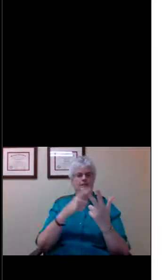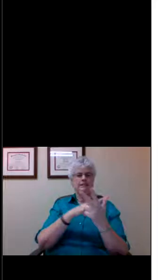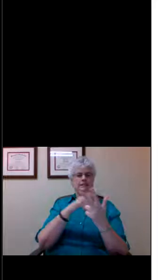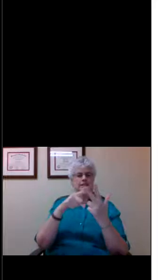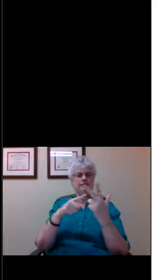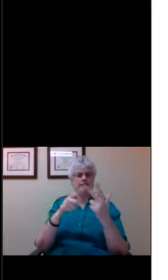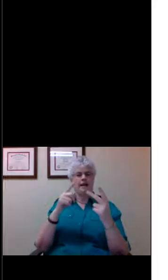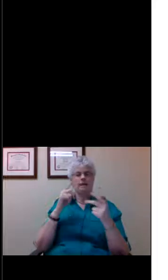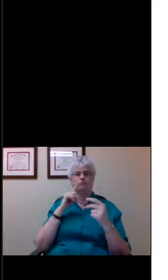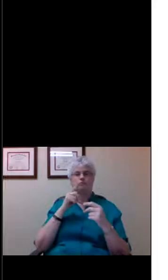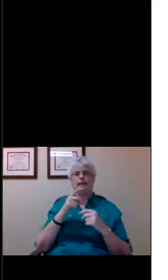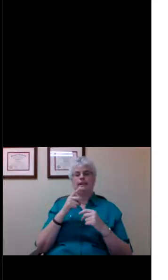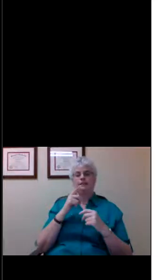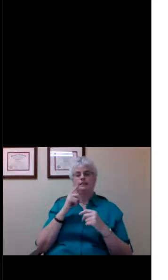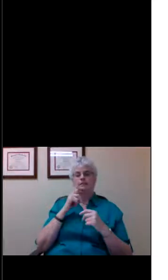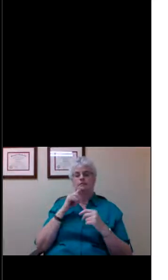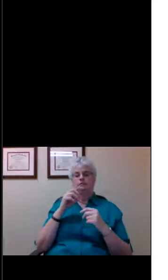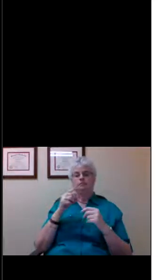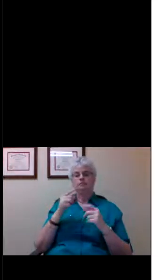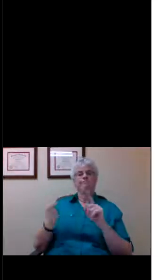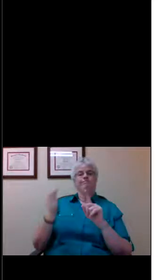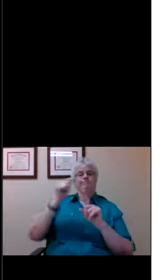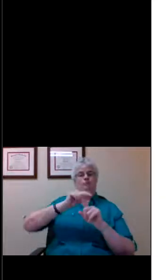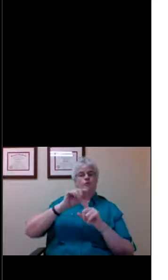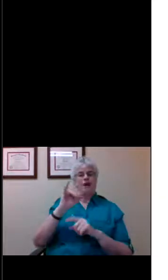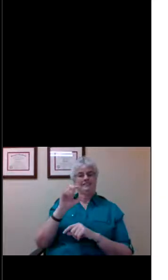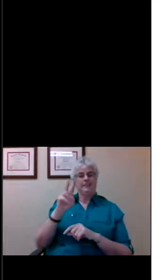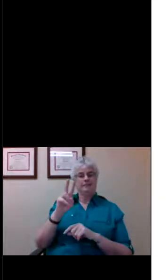on I'm very excited about, but there are three areas that I really want to focus